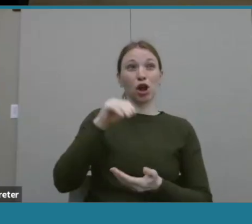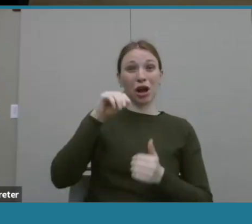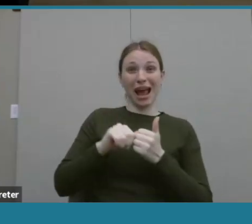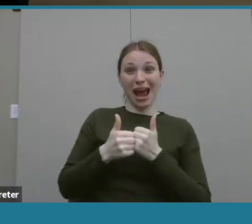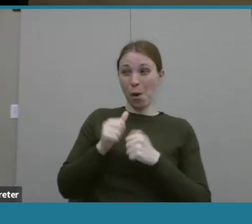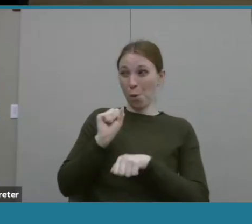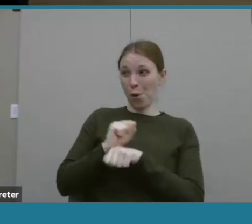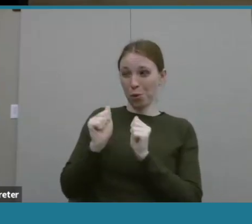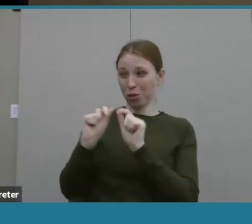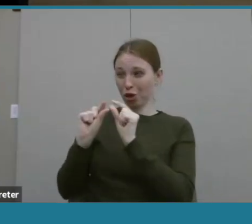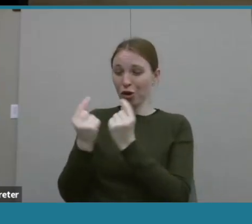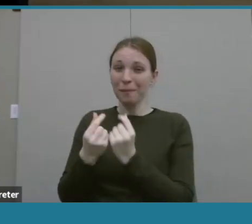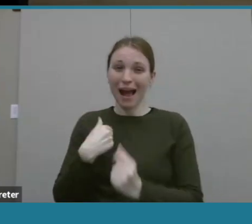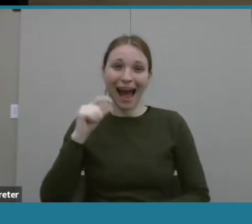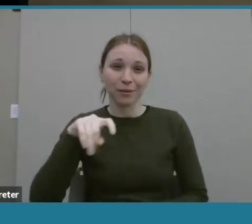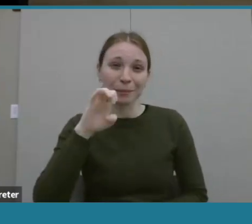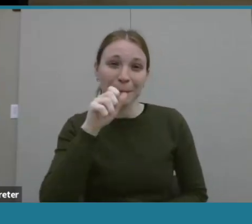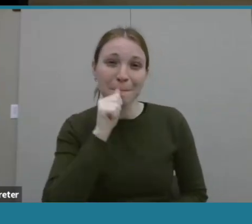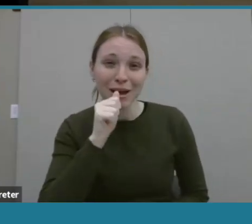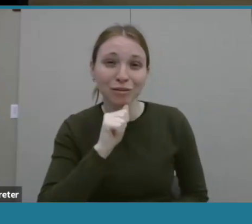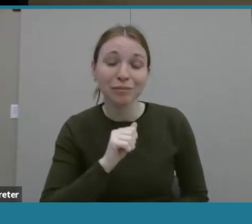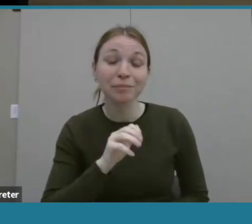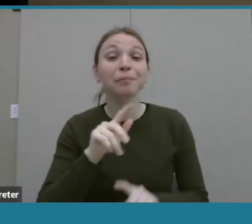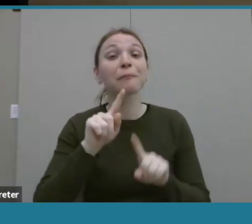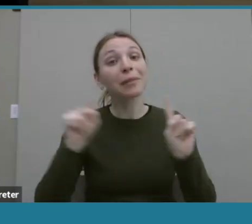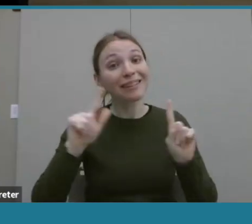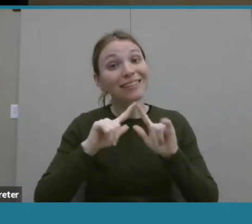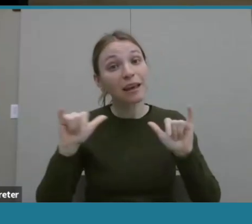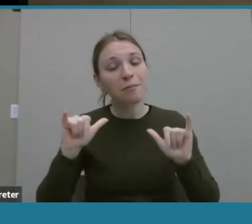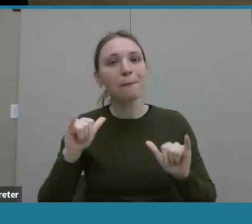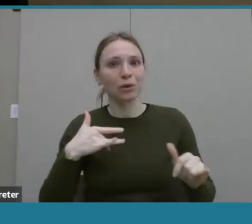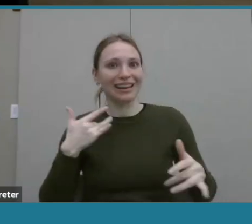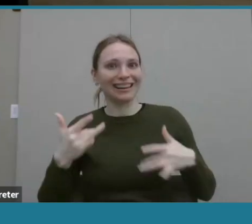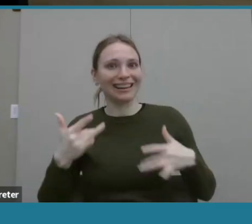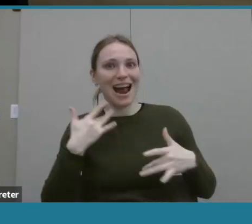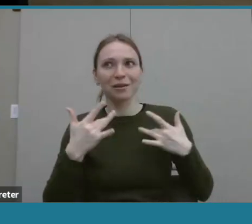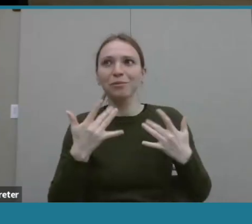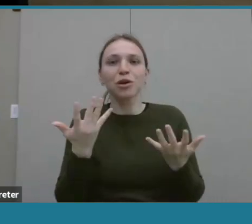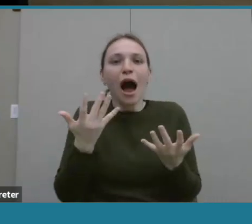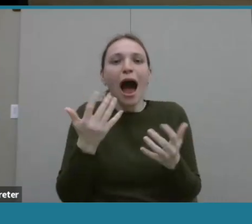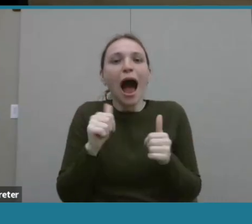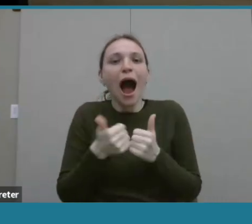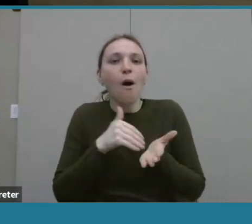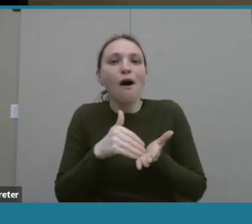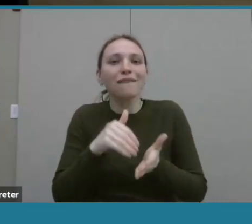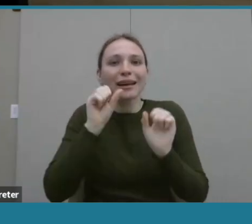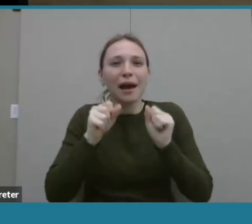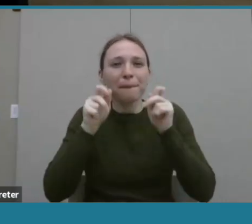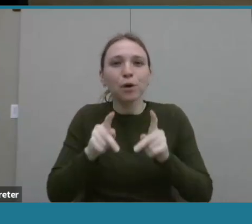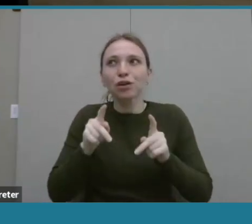But it was also exciting because when does one get the chance to get— go behind the scenes here at Lincoln Park Zoo?